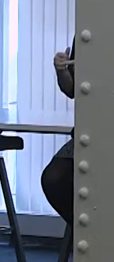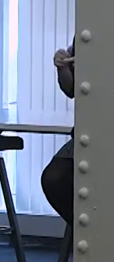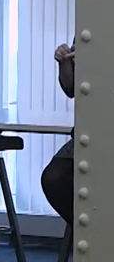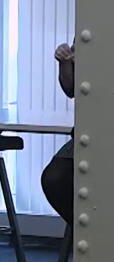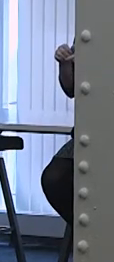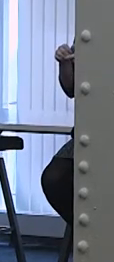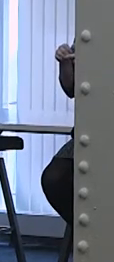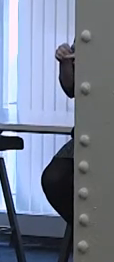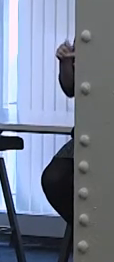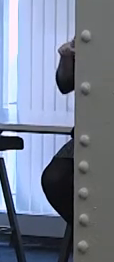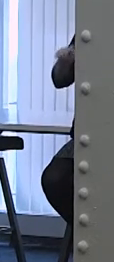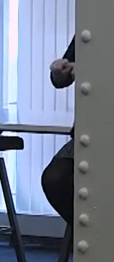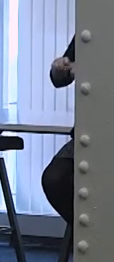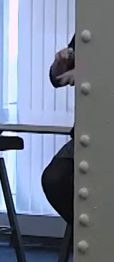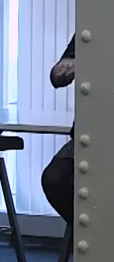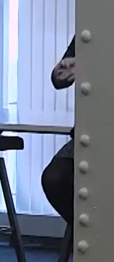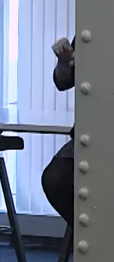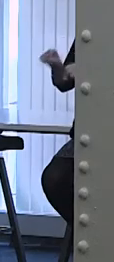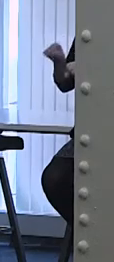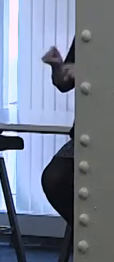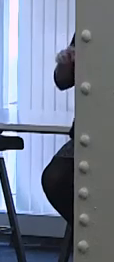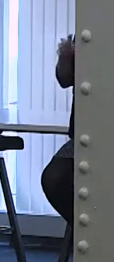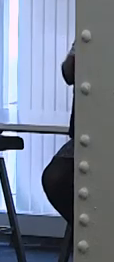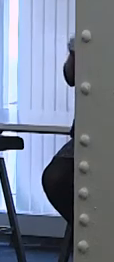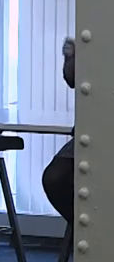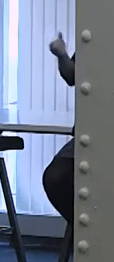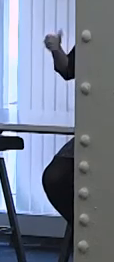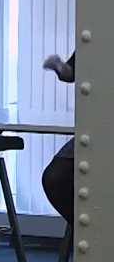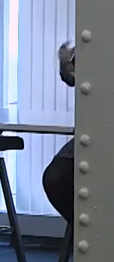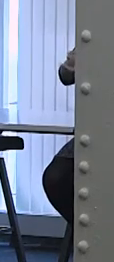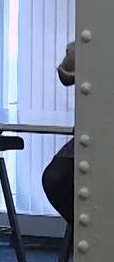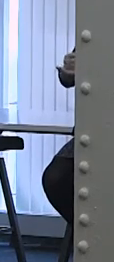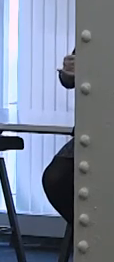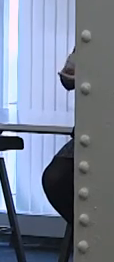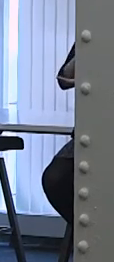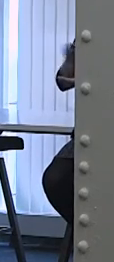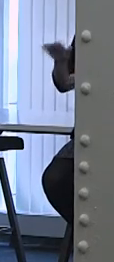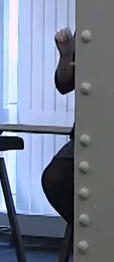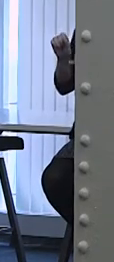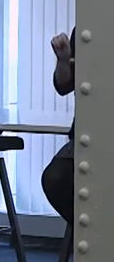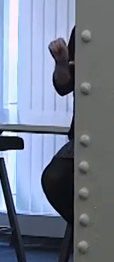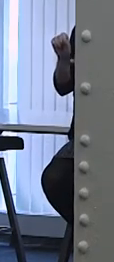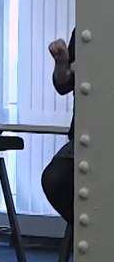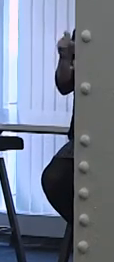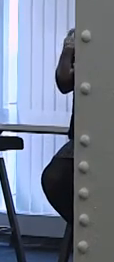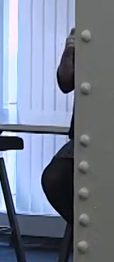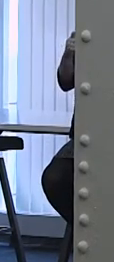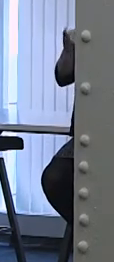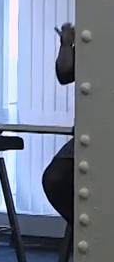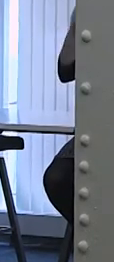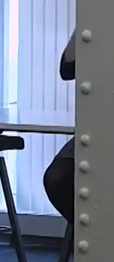For instance, to say that yes you can have the treatment but only if you do this thing,